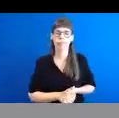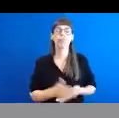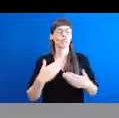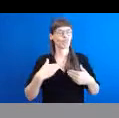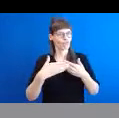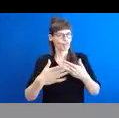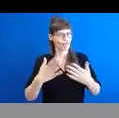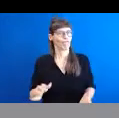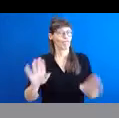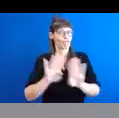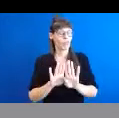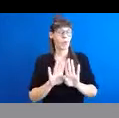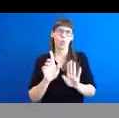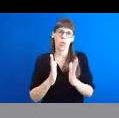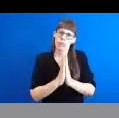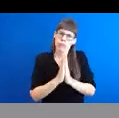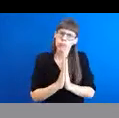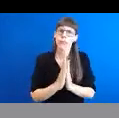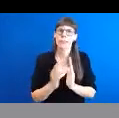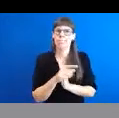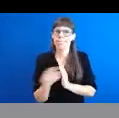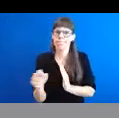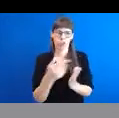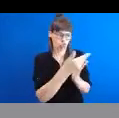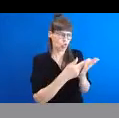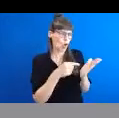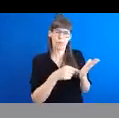messages or by diversifying channels of communications.